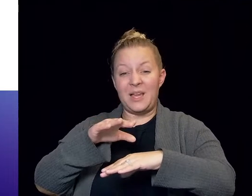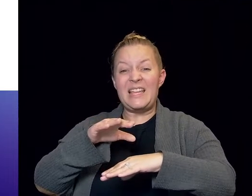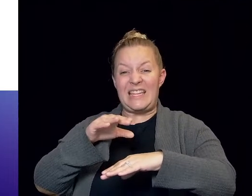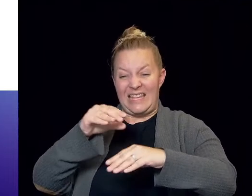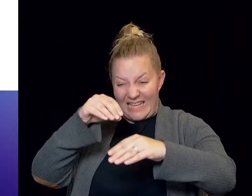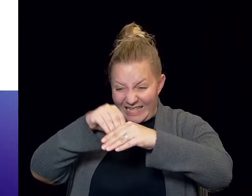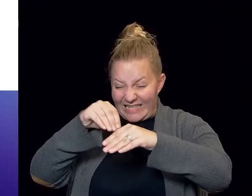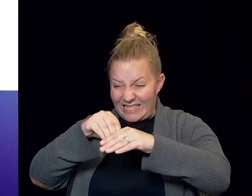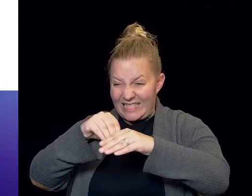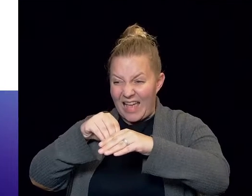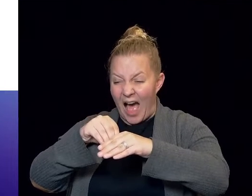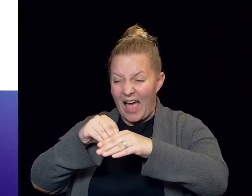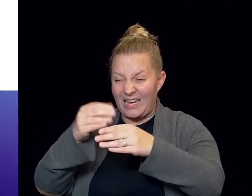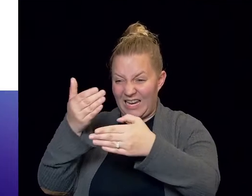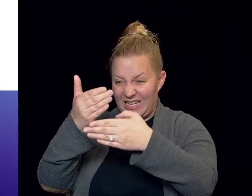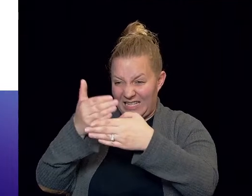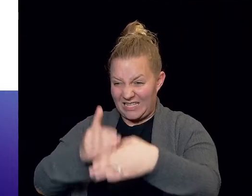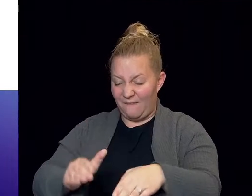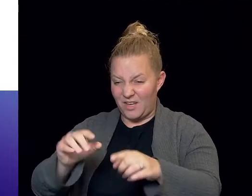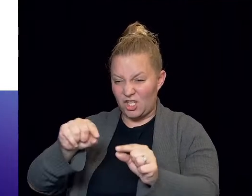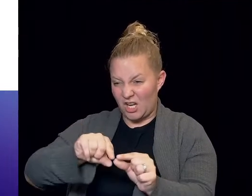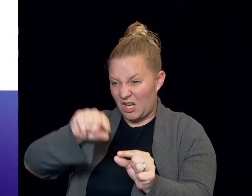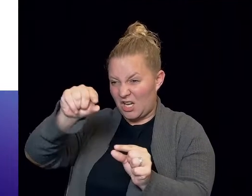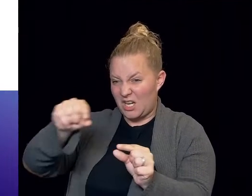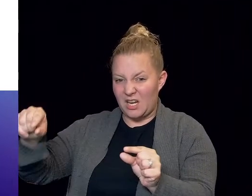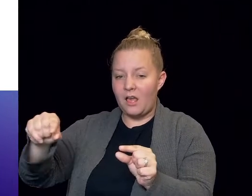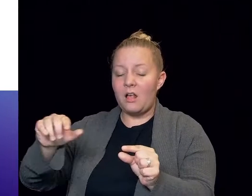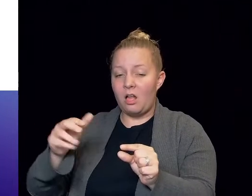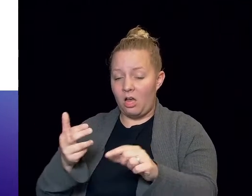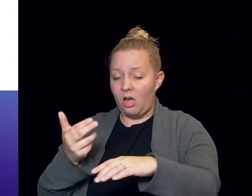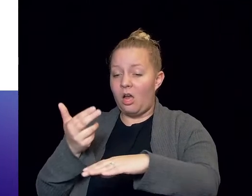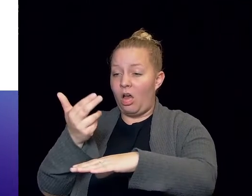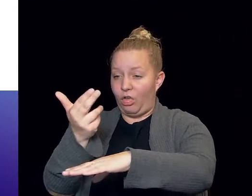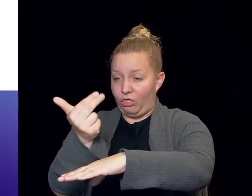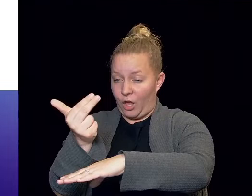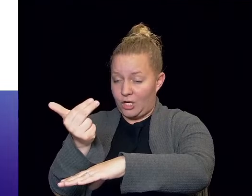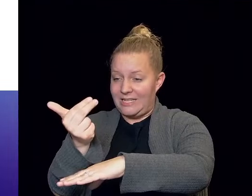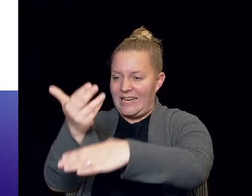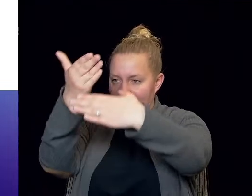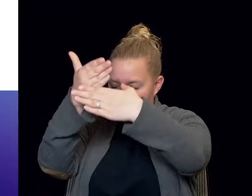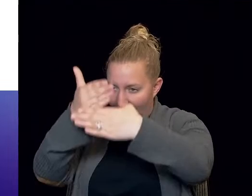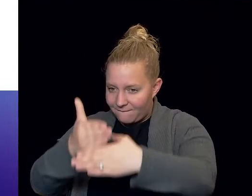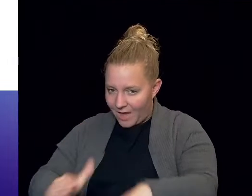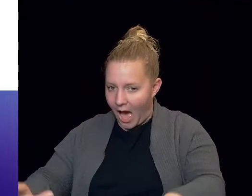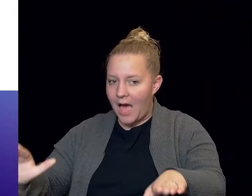memories that 13 goes on top because I'm saying 13 divided by 20 out front.